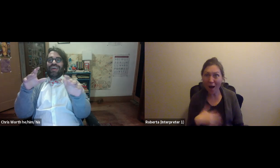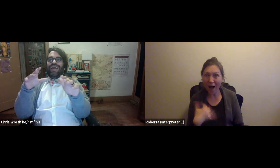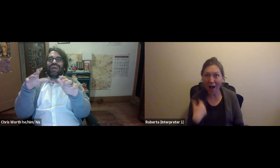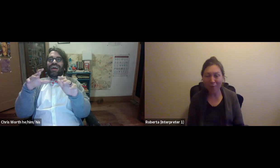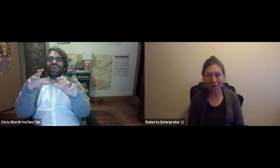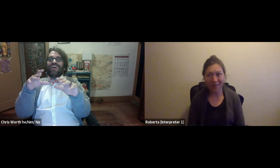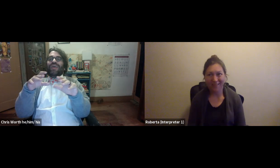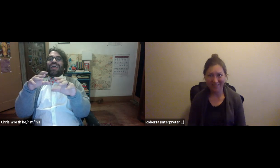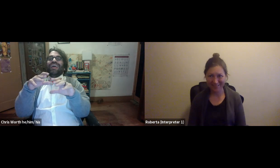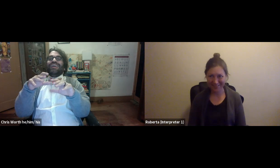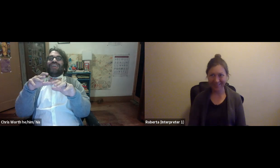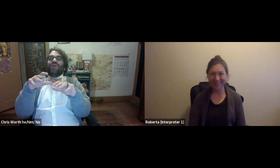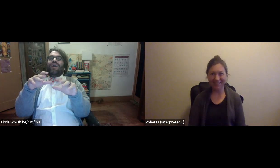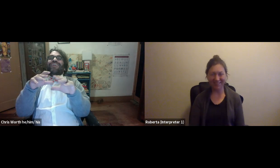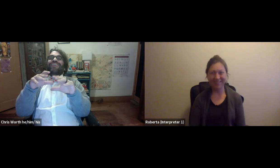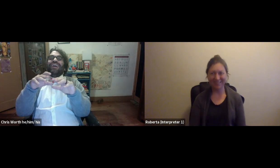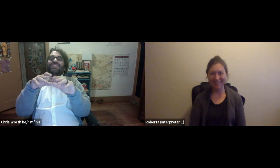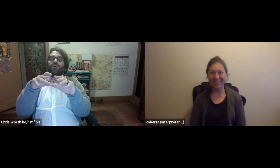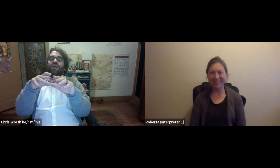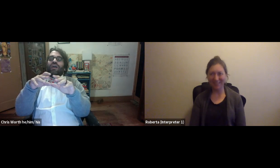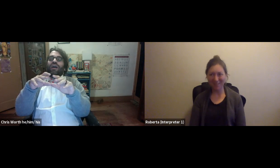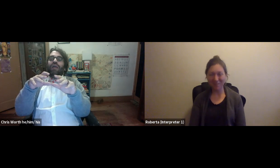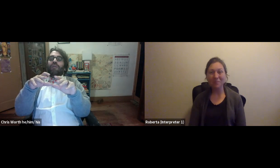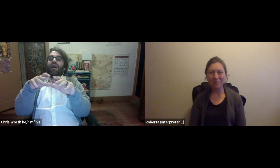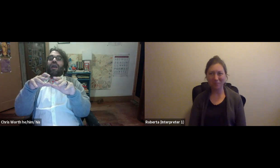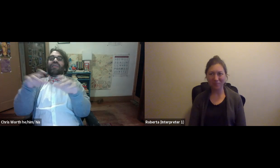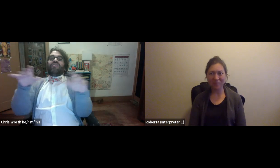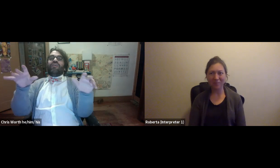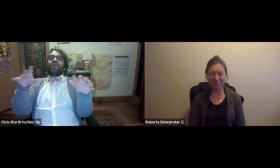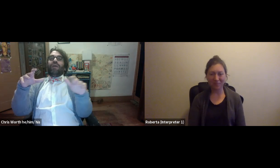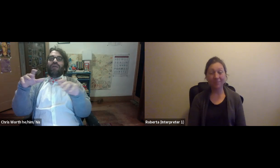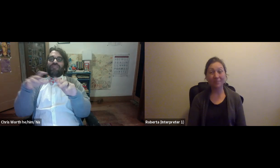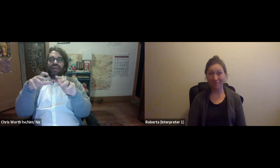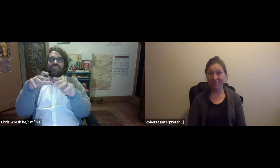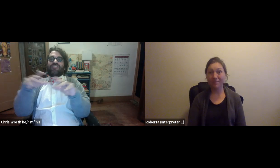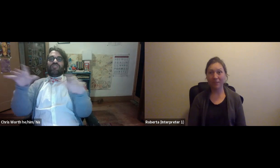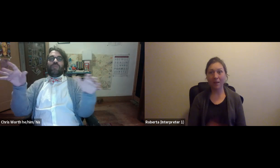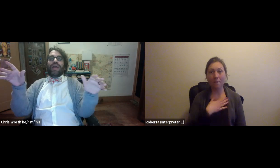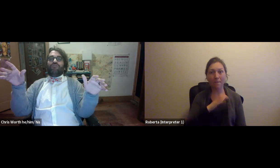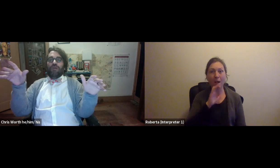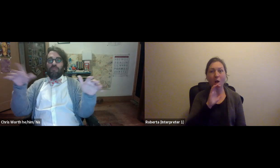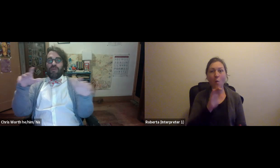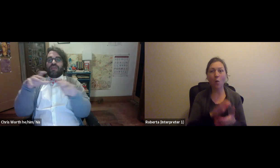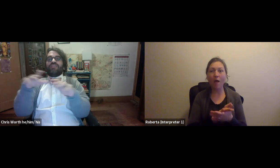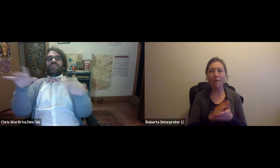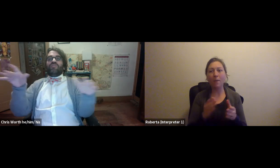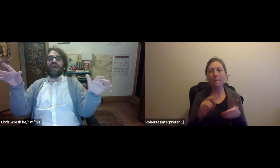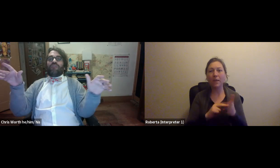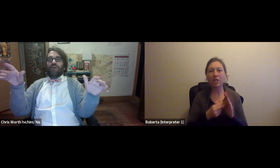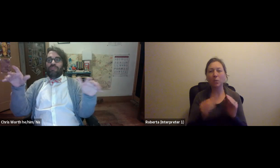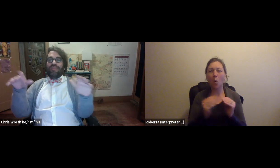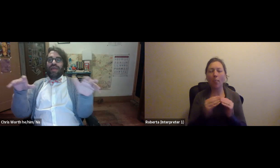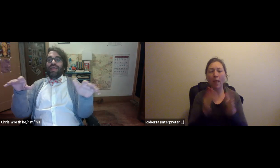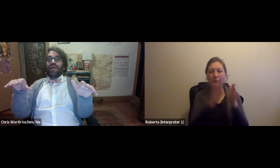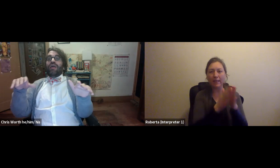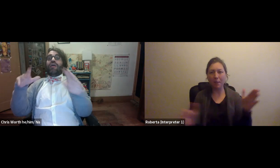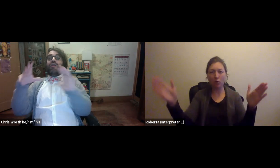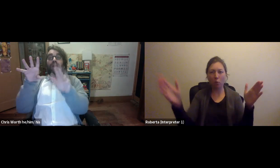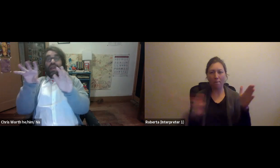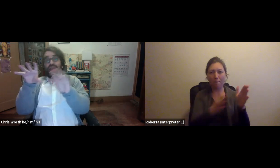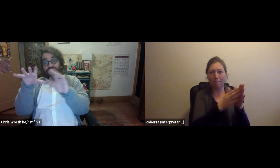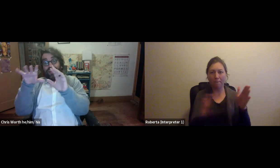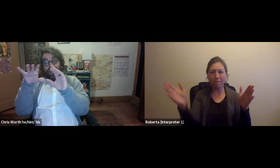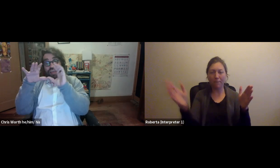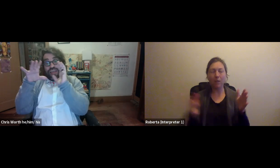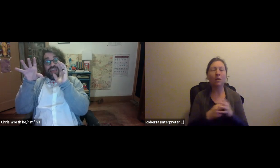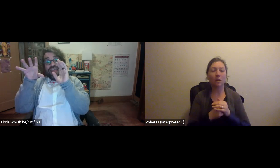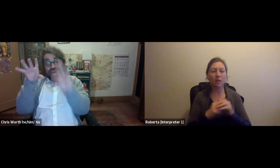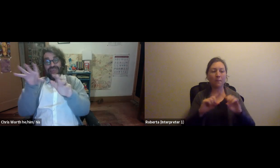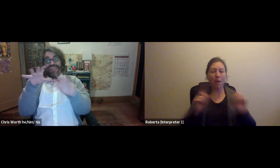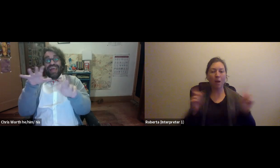you're good. >>SPEAKER It's this time? Honest my wife said spectrum. But even that